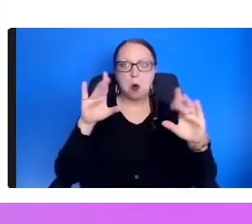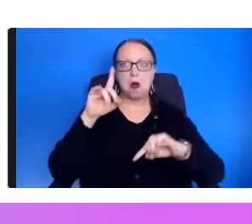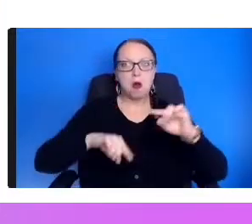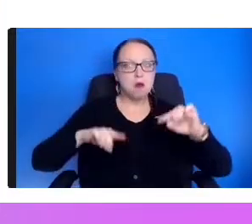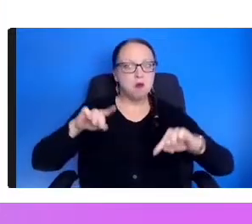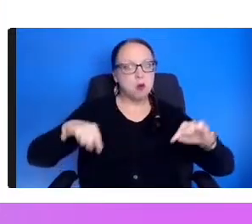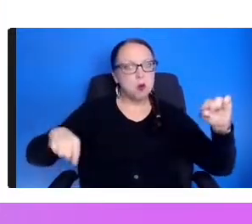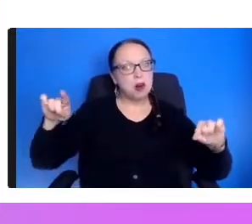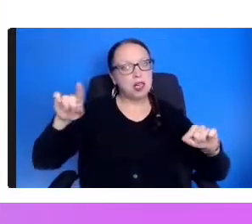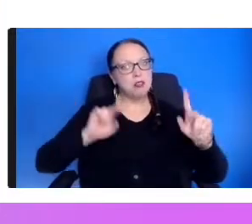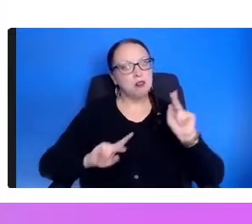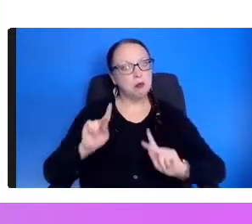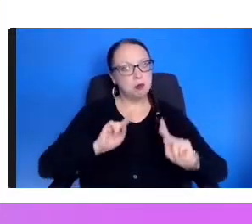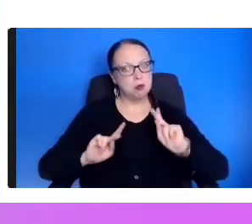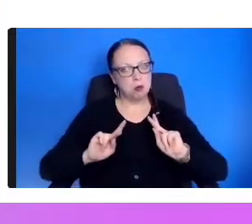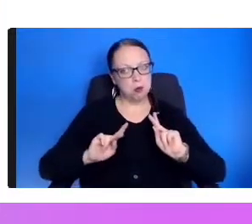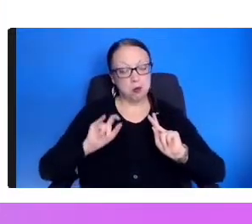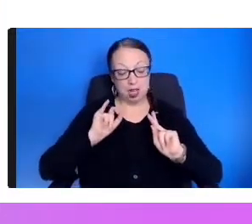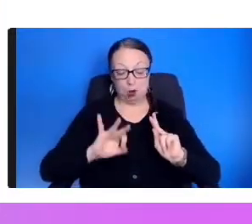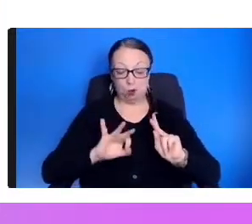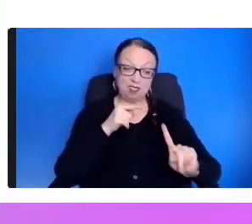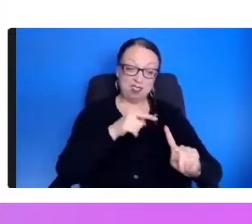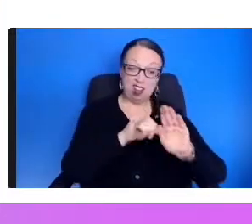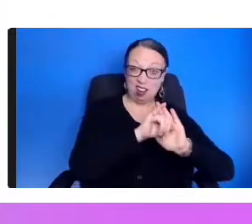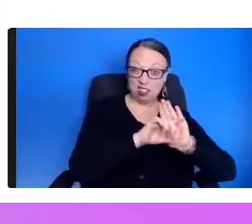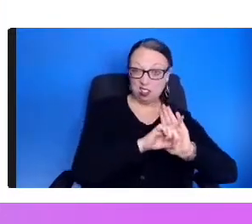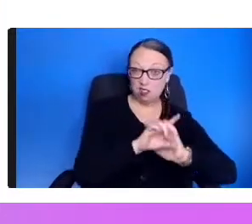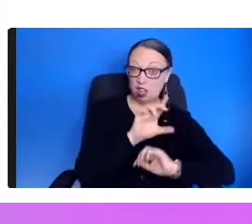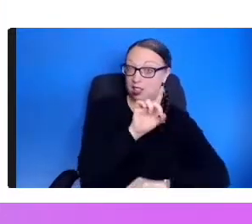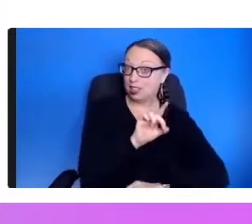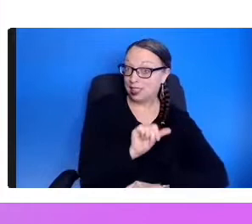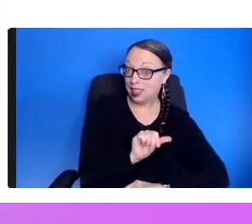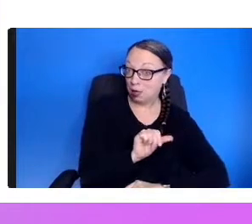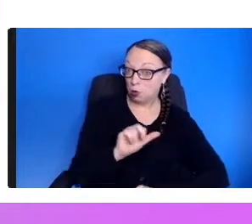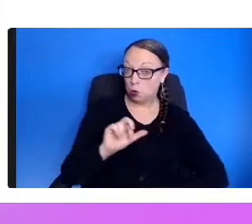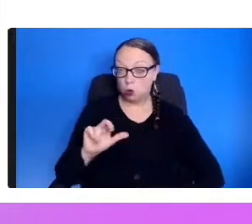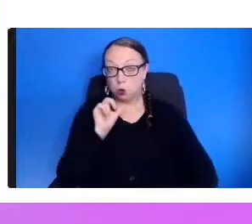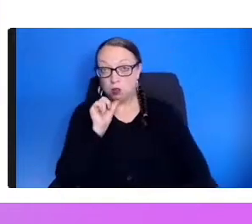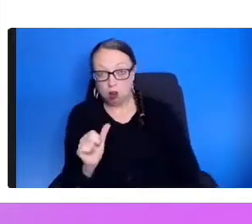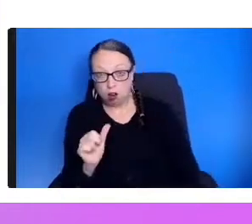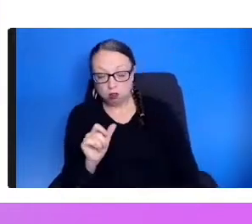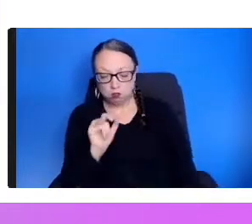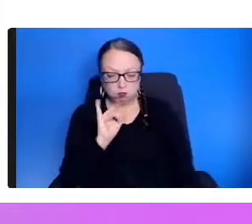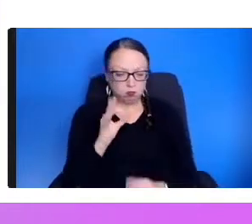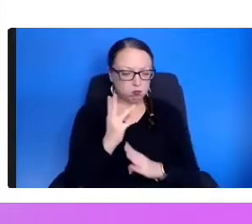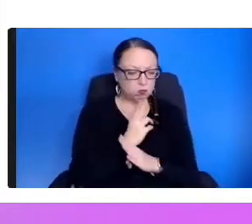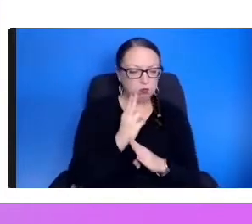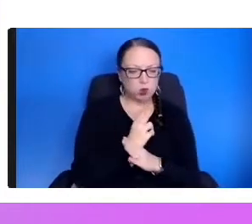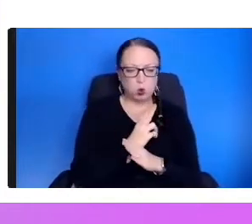To us it's whether they identify as disabled or not whether they use particular assistive technologies or not